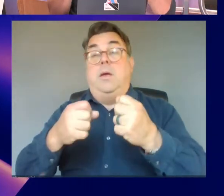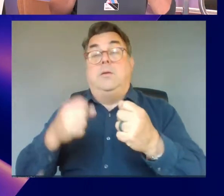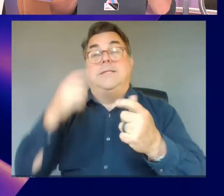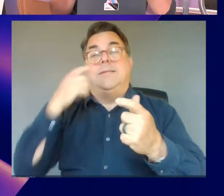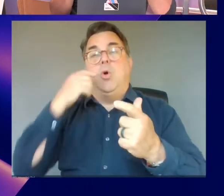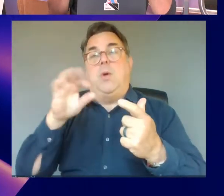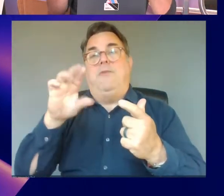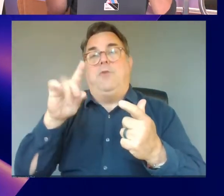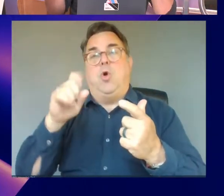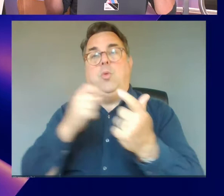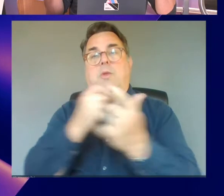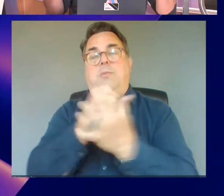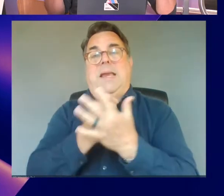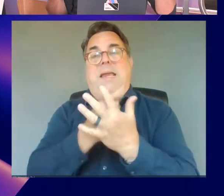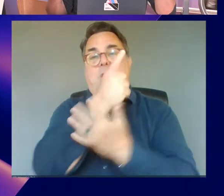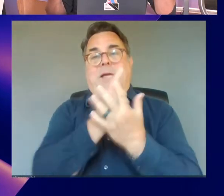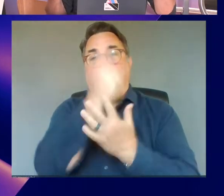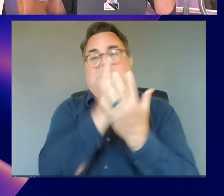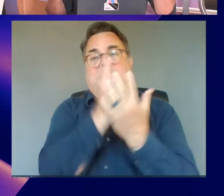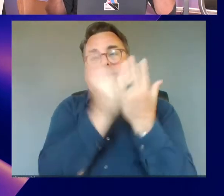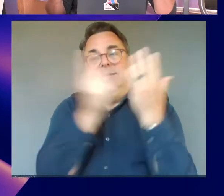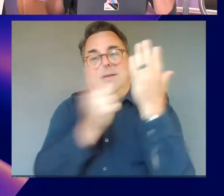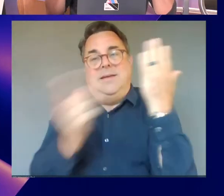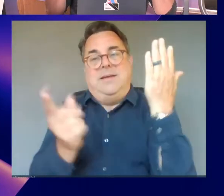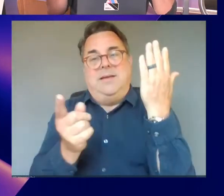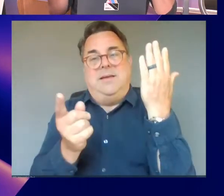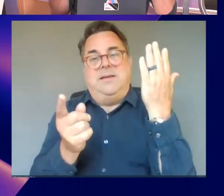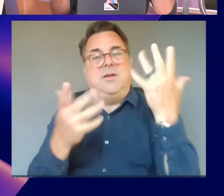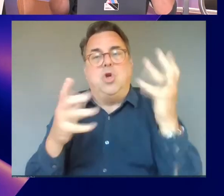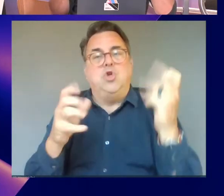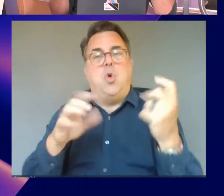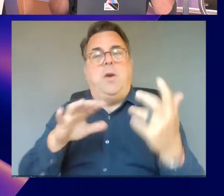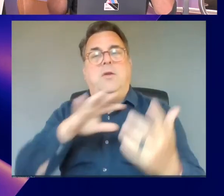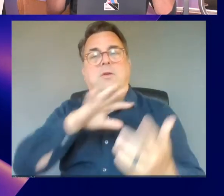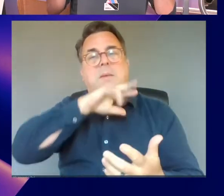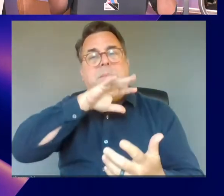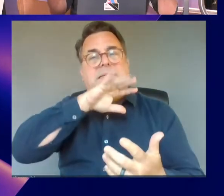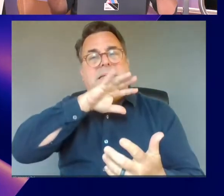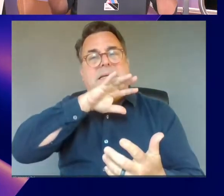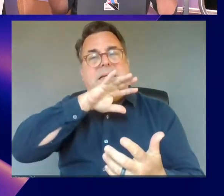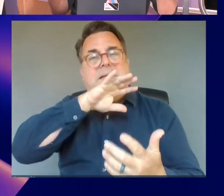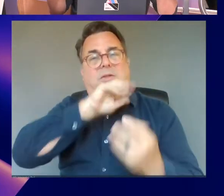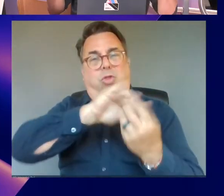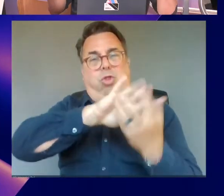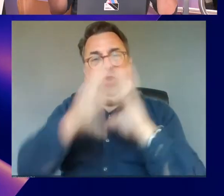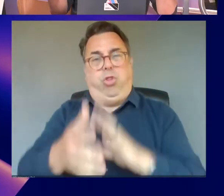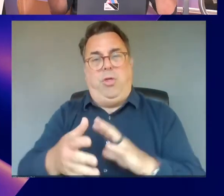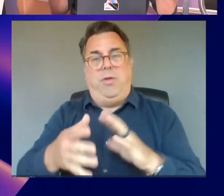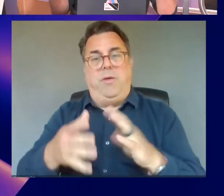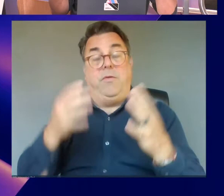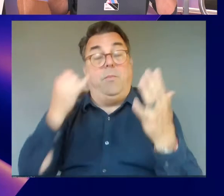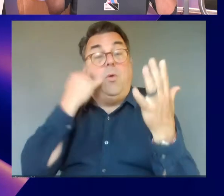and you have to be careful that you don't have a messy code base. So if you have a feature flag, and then you've launched your feature and it's been out there for a week,